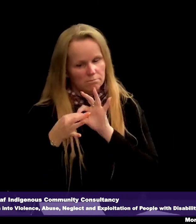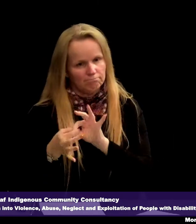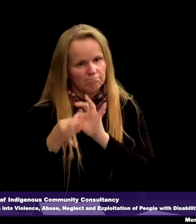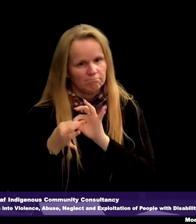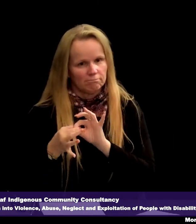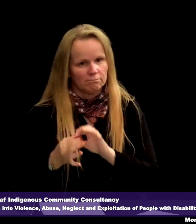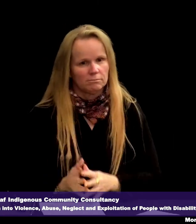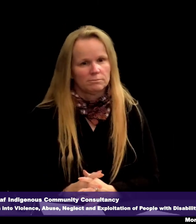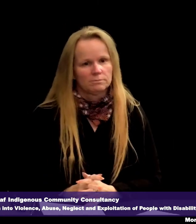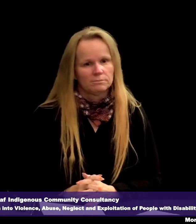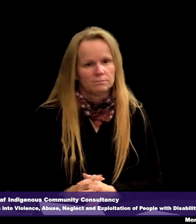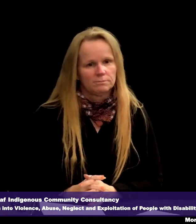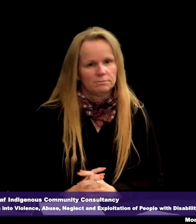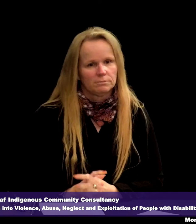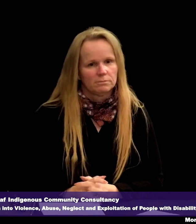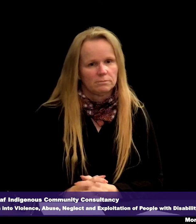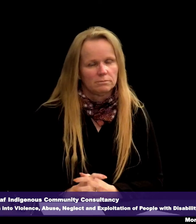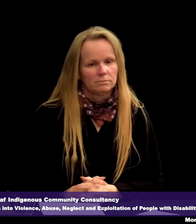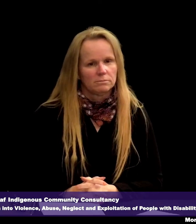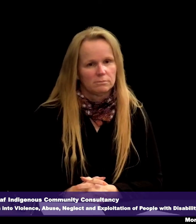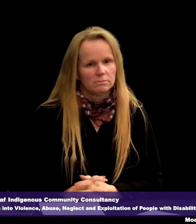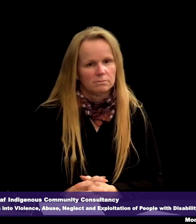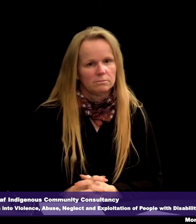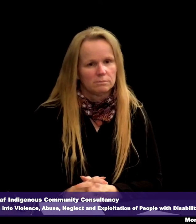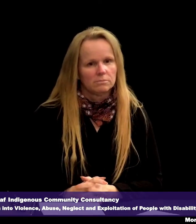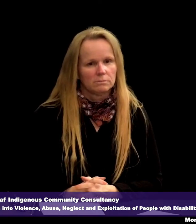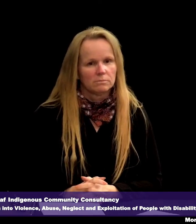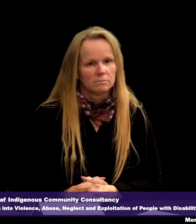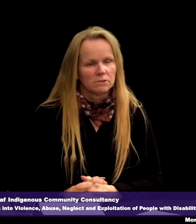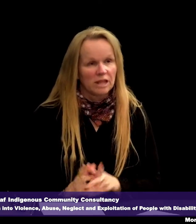And that's what communities want. They want relationships with people who work with them.